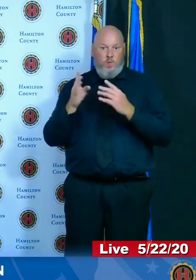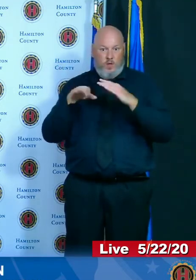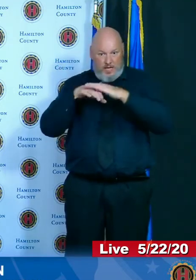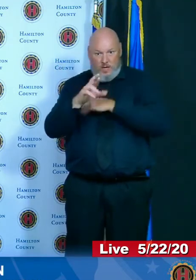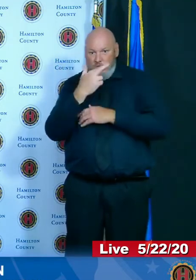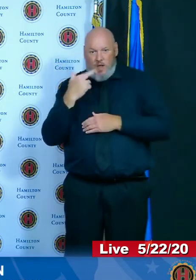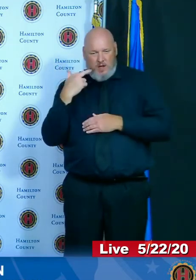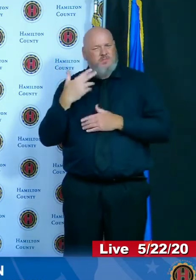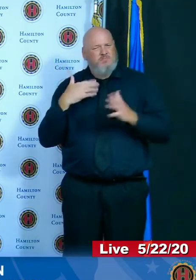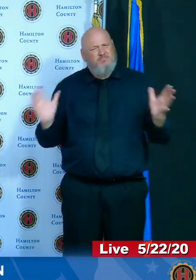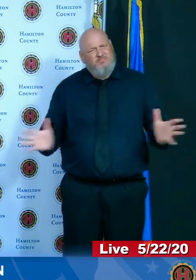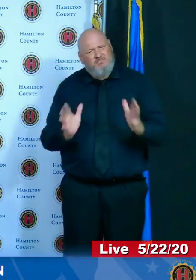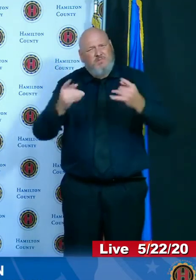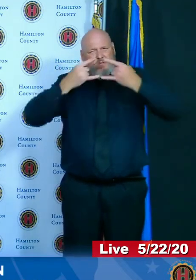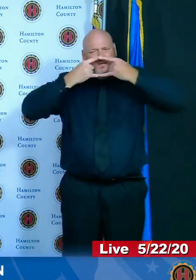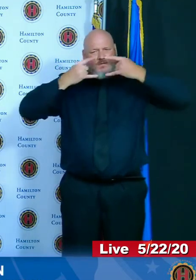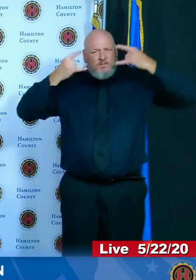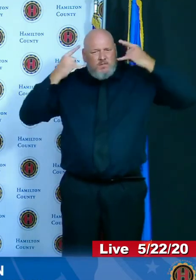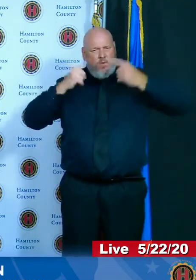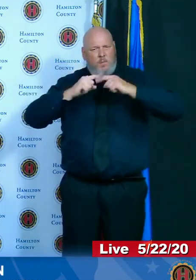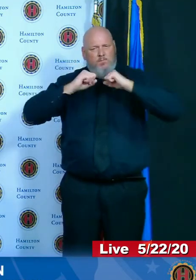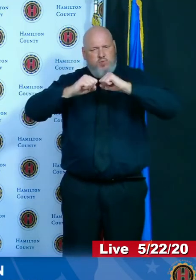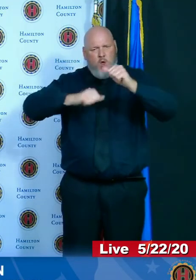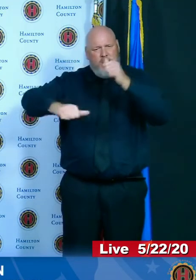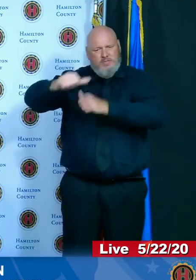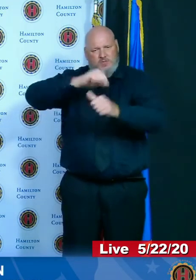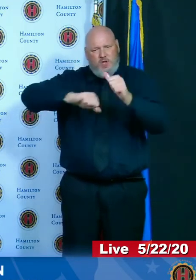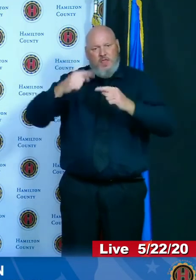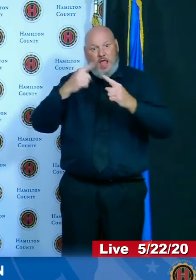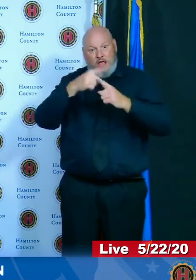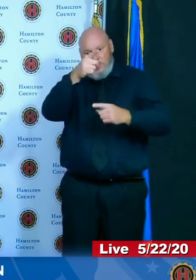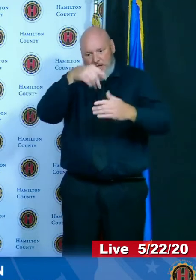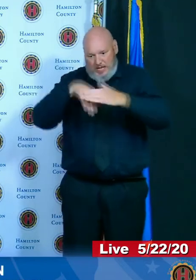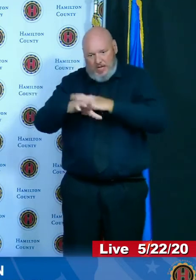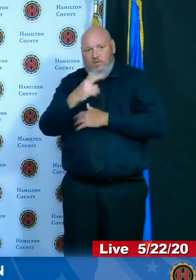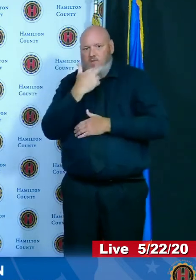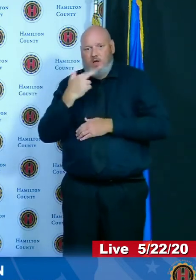restaurant to do the similar types of things to protect your dining party